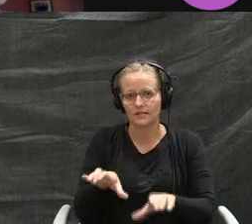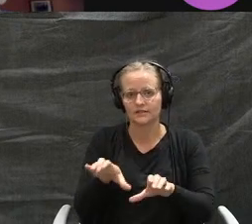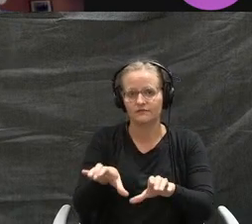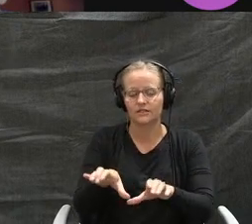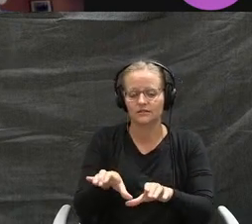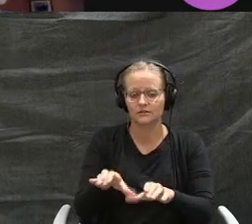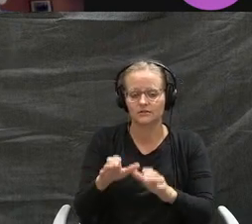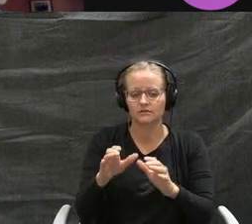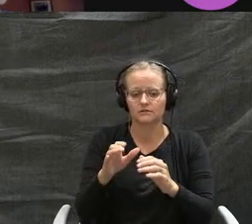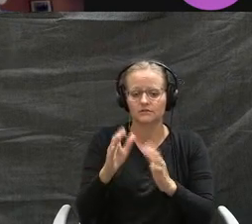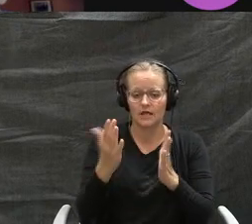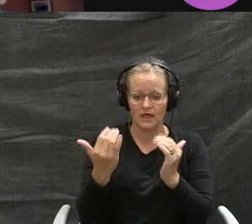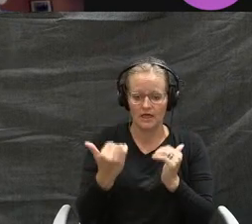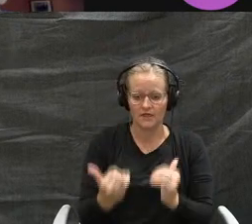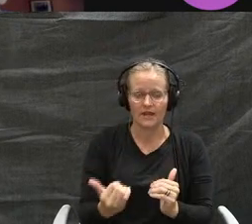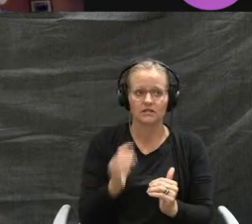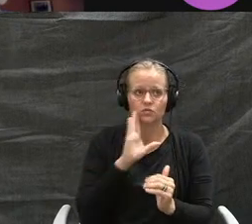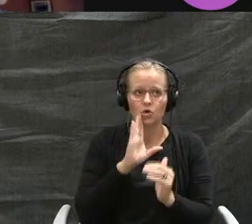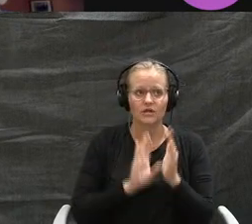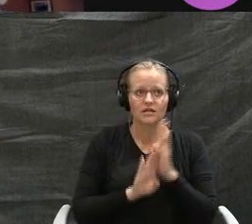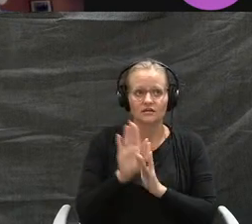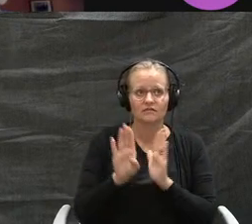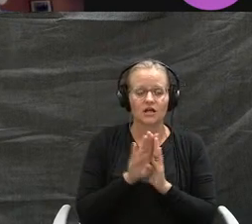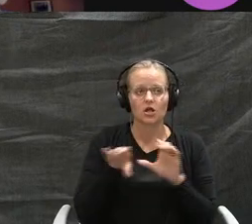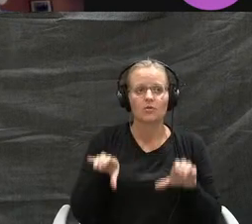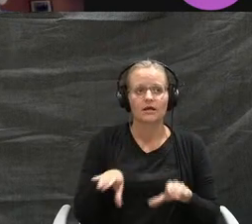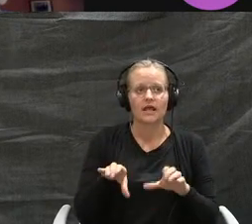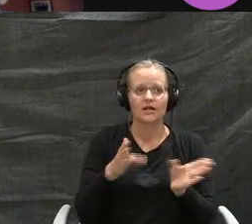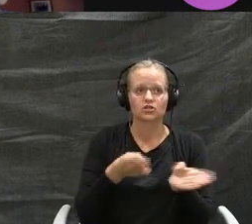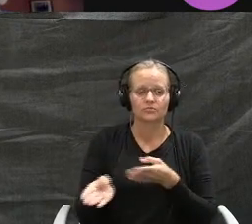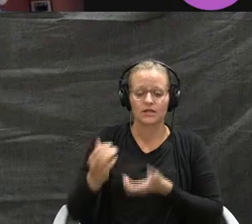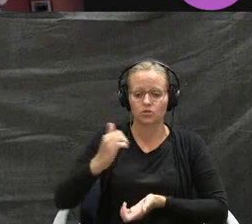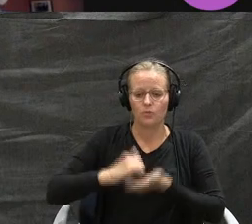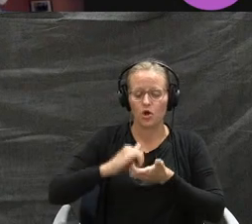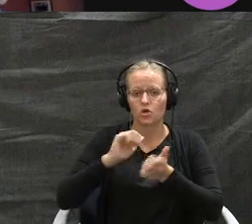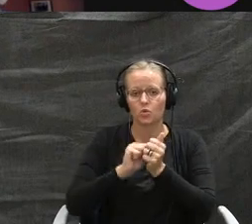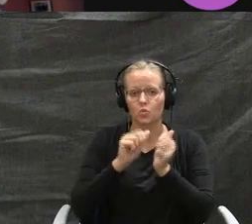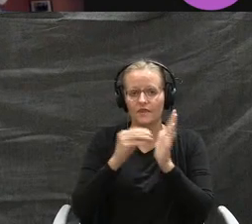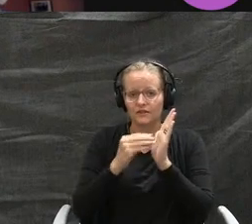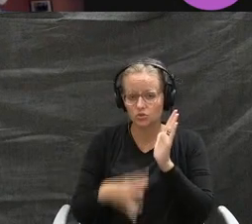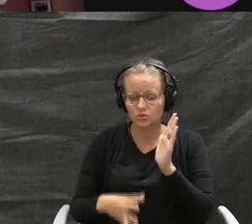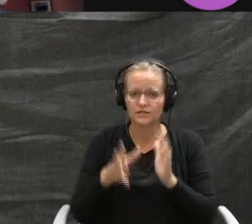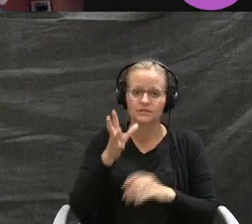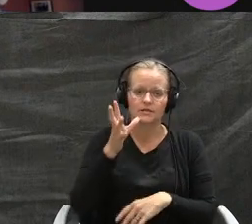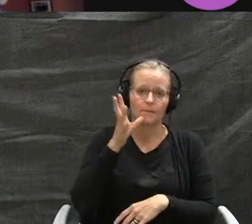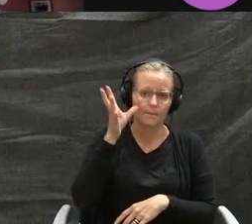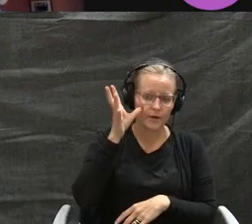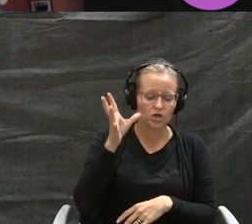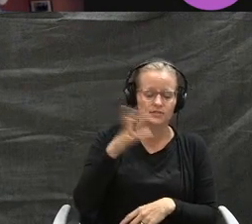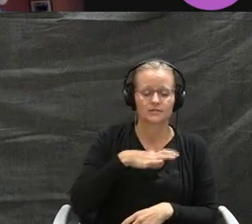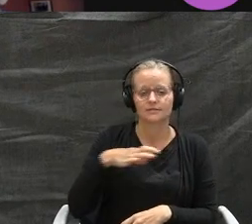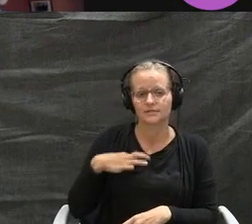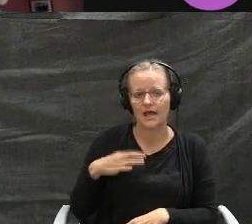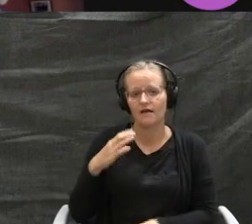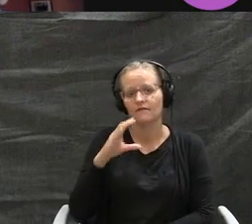The next full it is to develop an action plan to partner with students, parents, staff, alumni and community members.